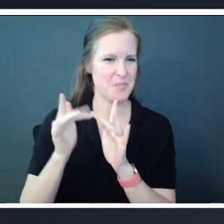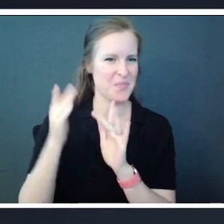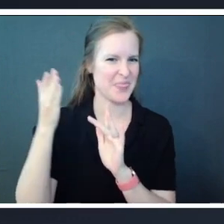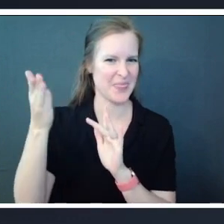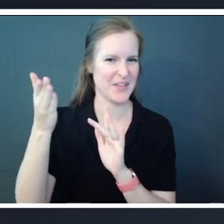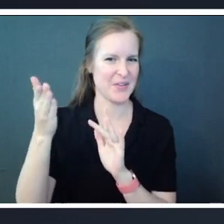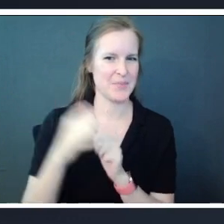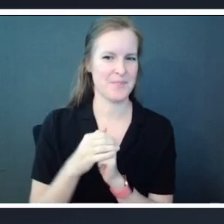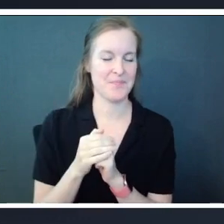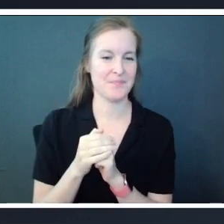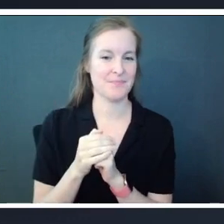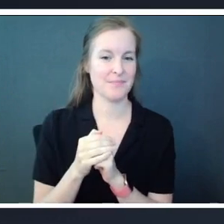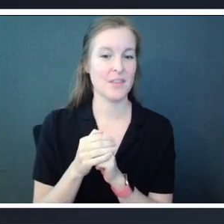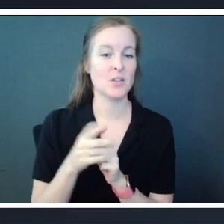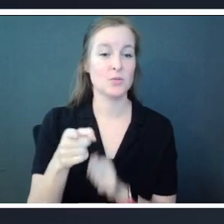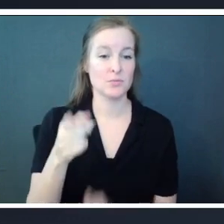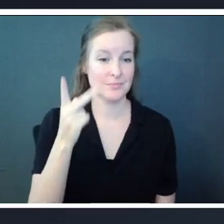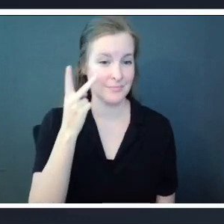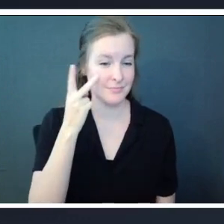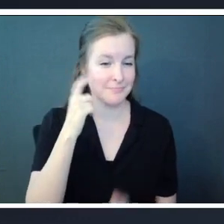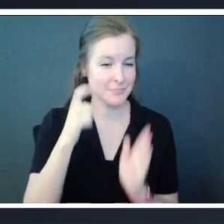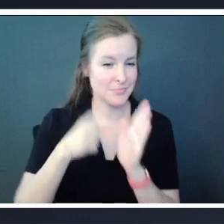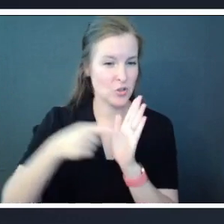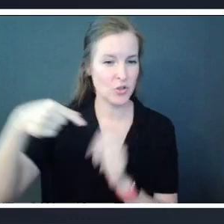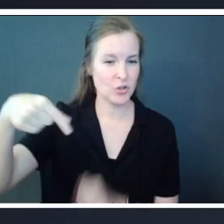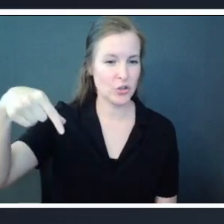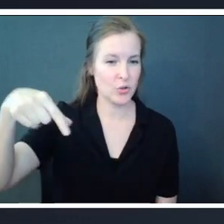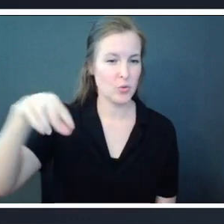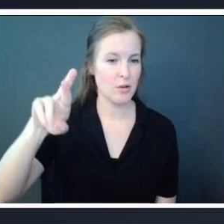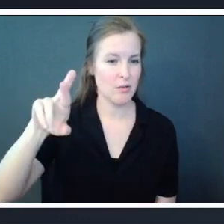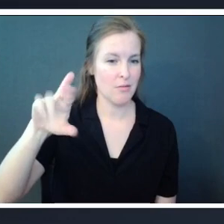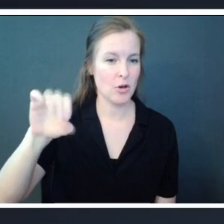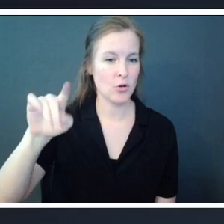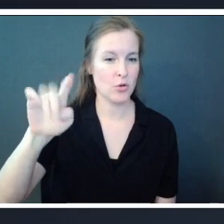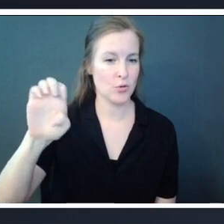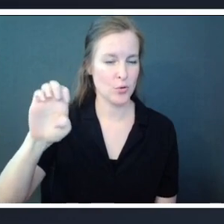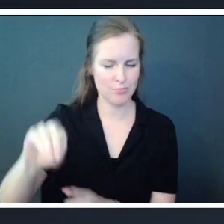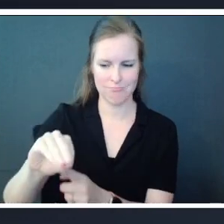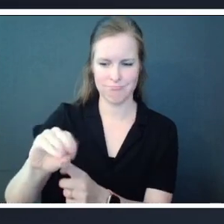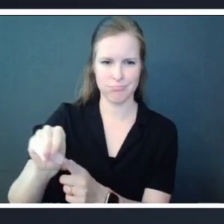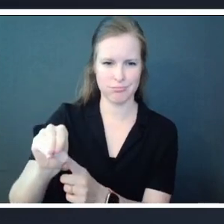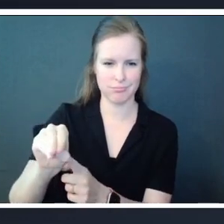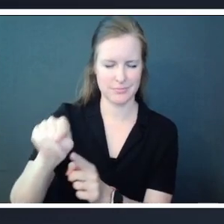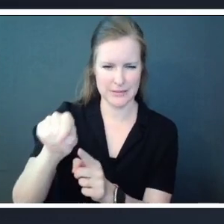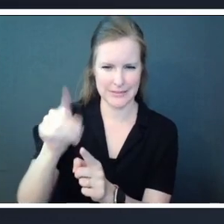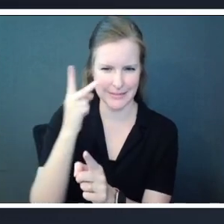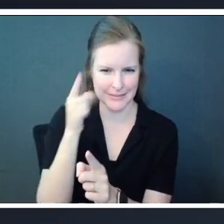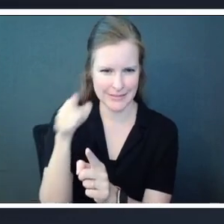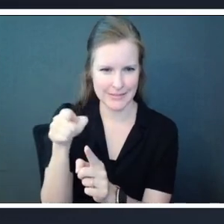codes that you see on the screen will be -- take you to the conservation classroom web page so QR